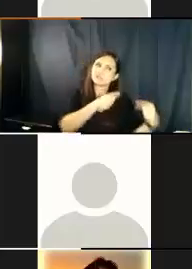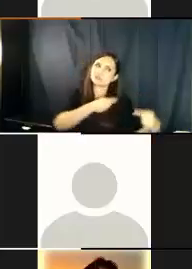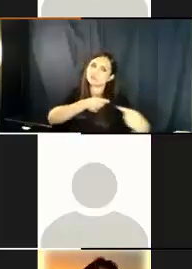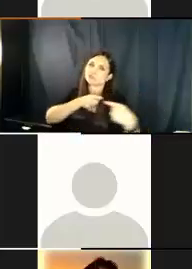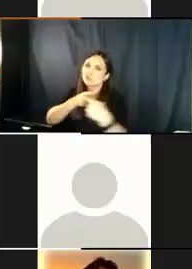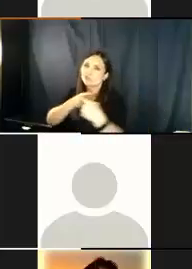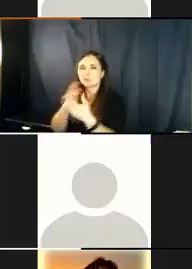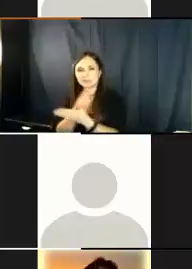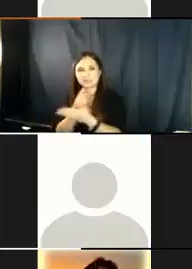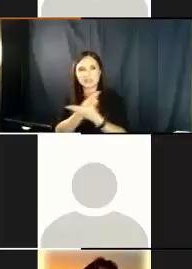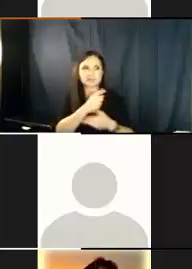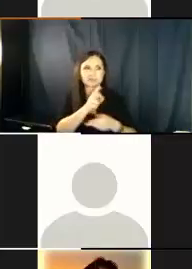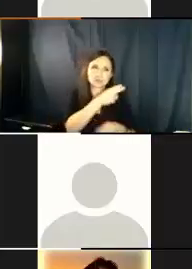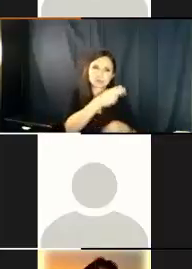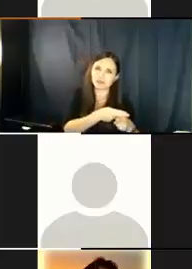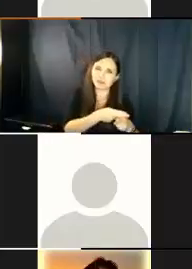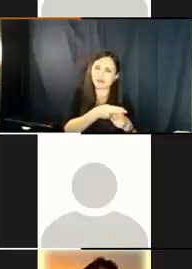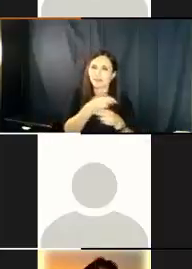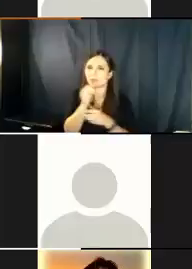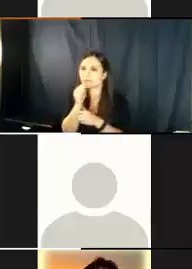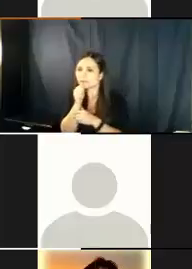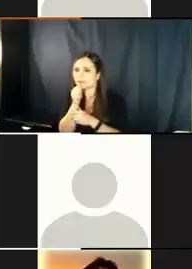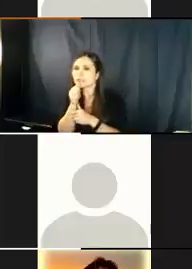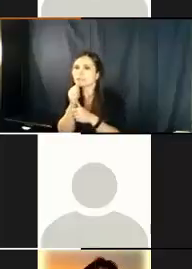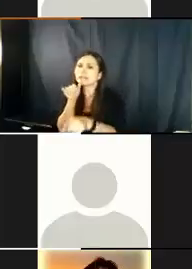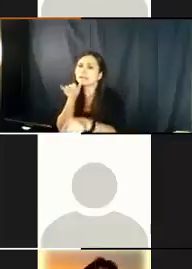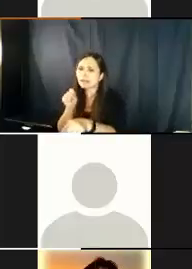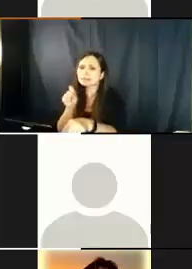And yet single sign-on is a great way for students to deal with username and passwords